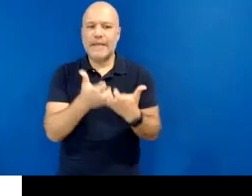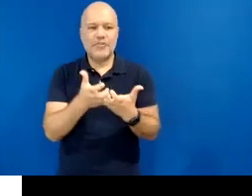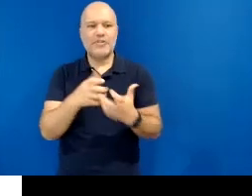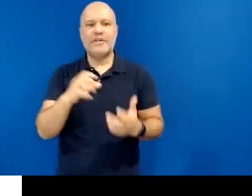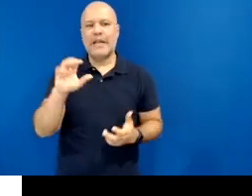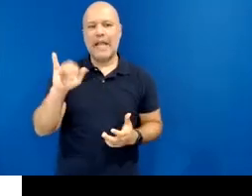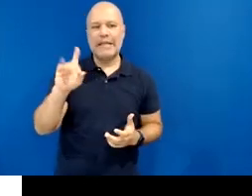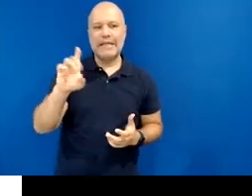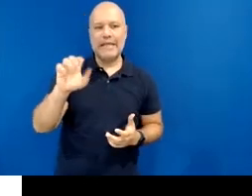Anybody